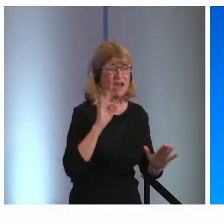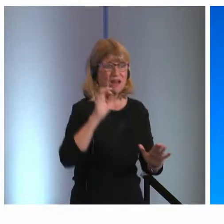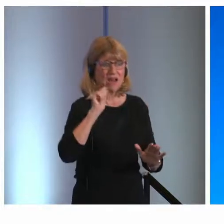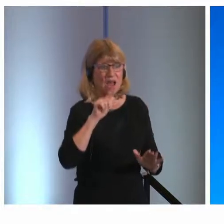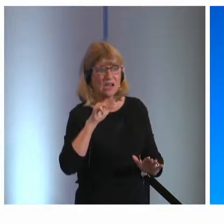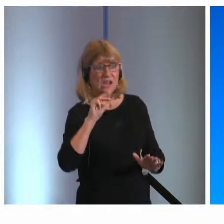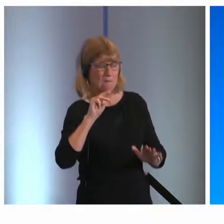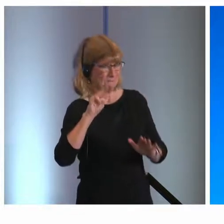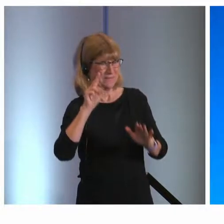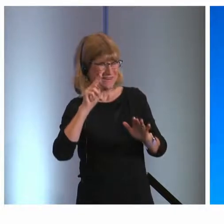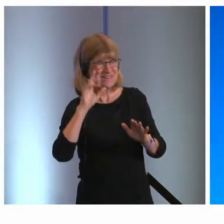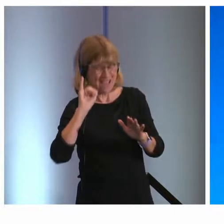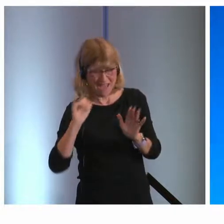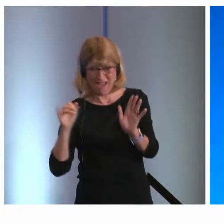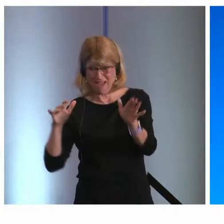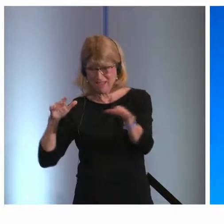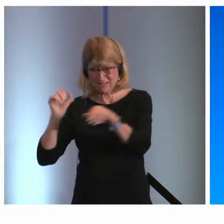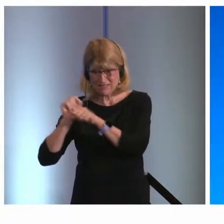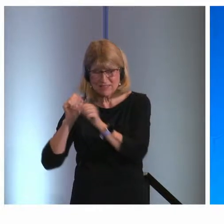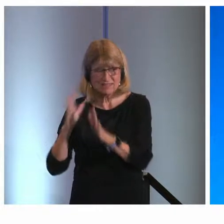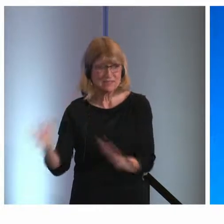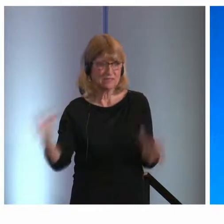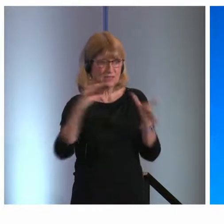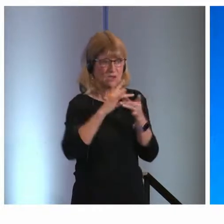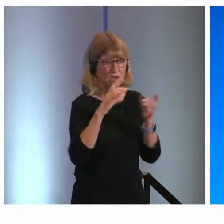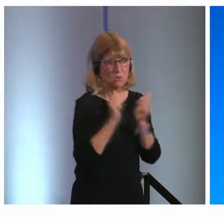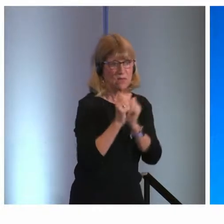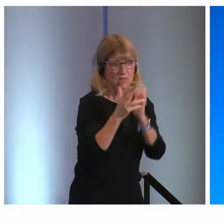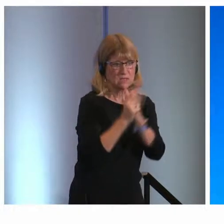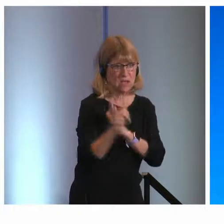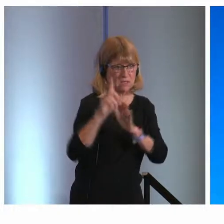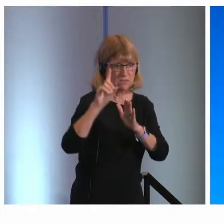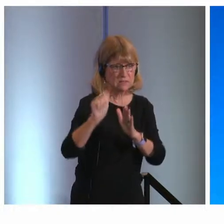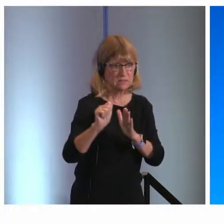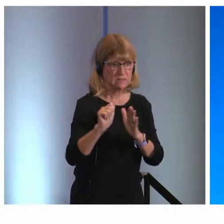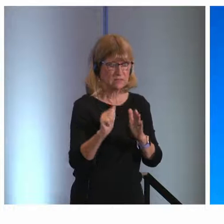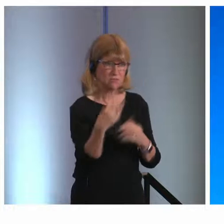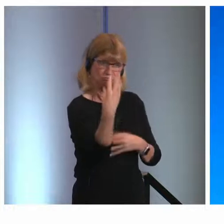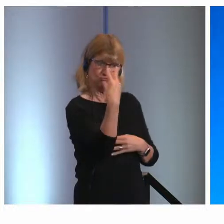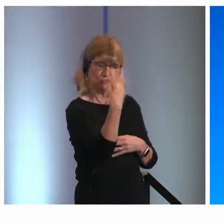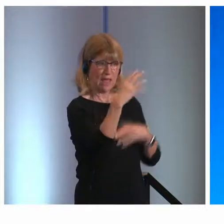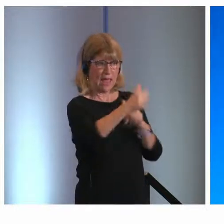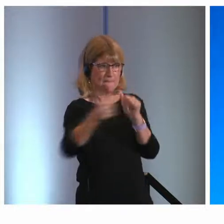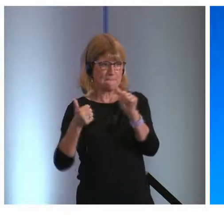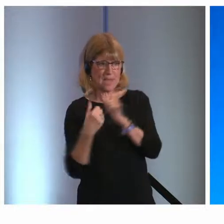the pandemic, ADA lead productions we tapped Lights! Camera! Access! Alumni, the career